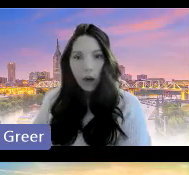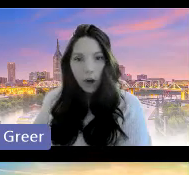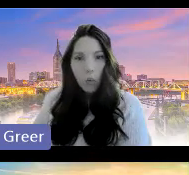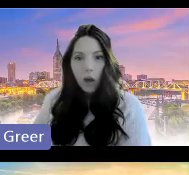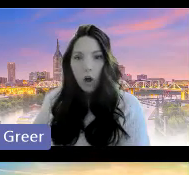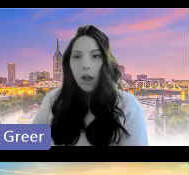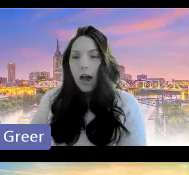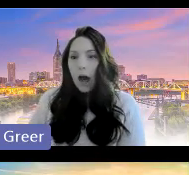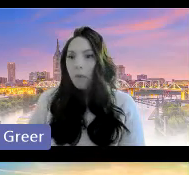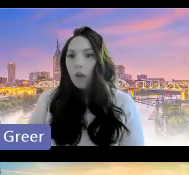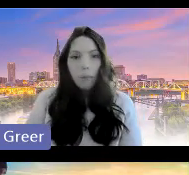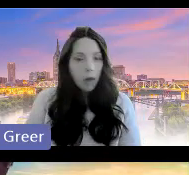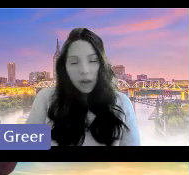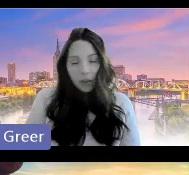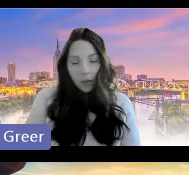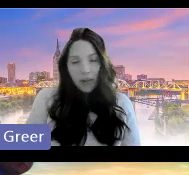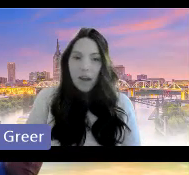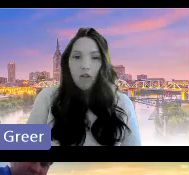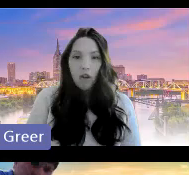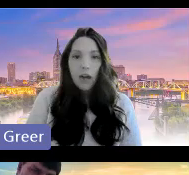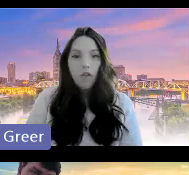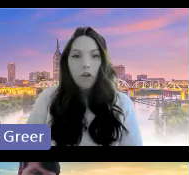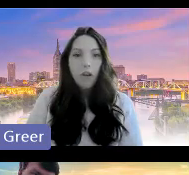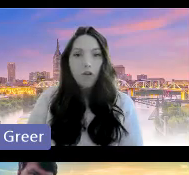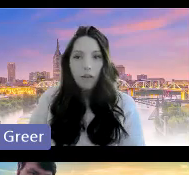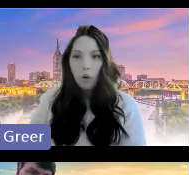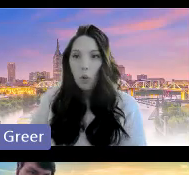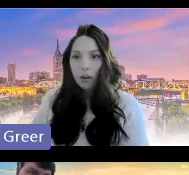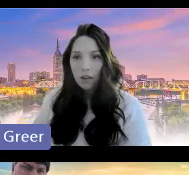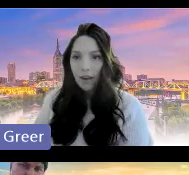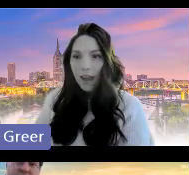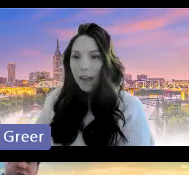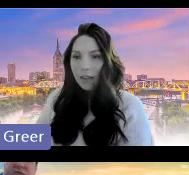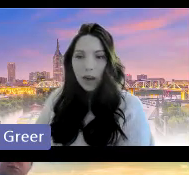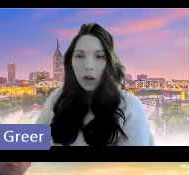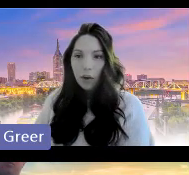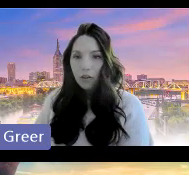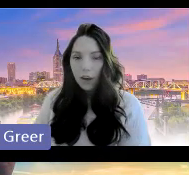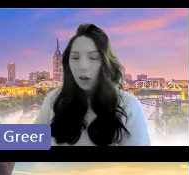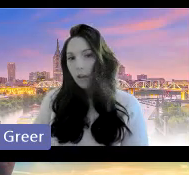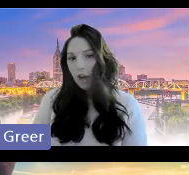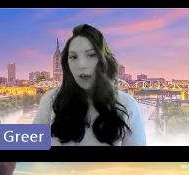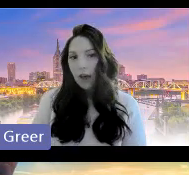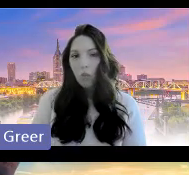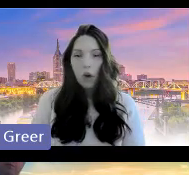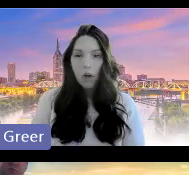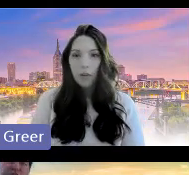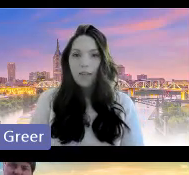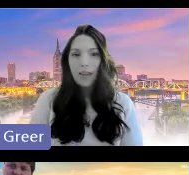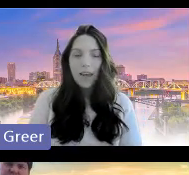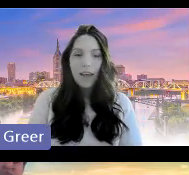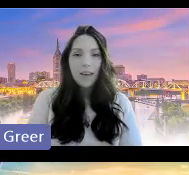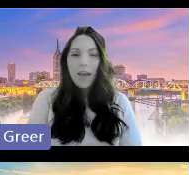Cara will complete the presentation and then she'll address the questions at the end. So any questions can go in the chat and we'll cover those at the end.